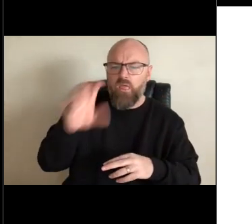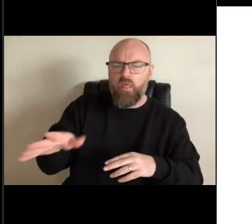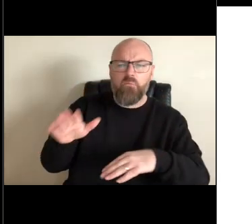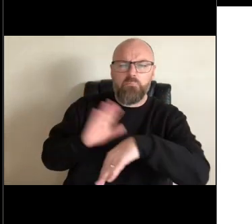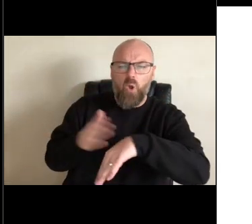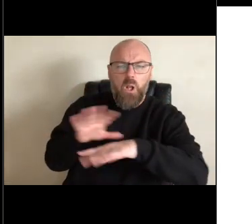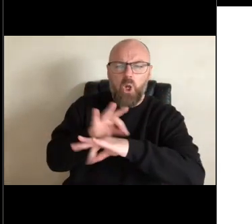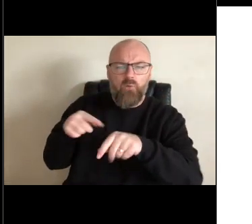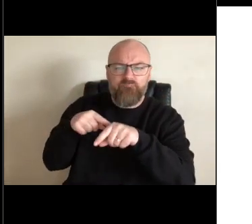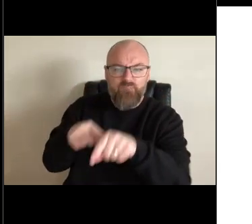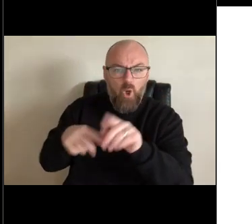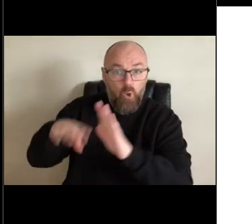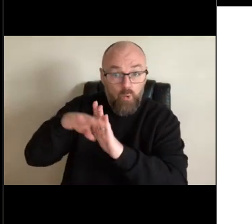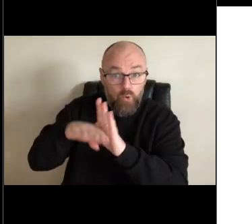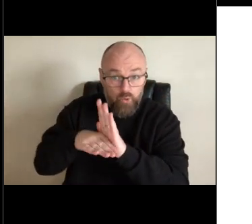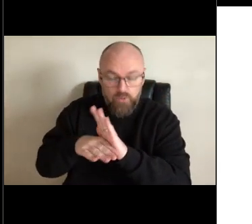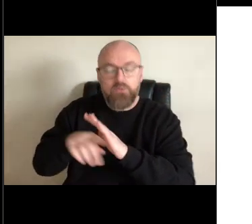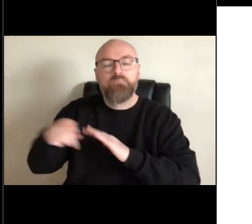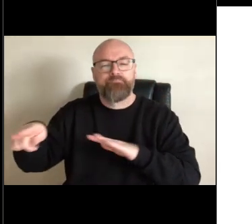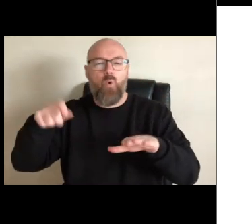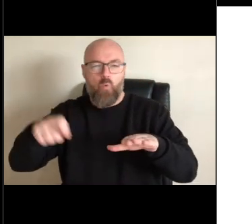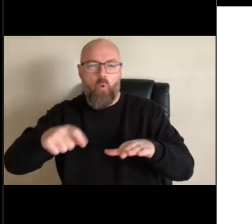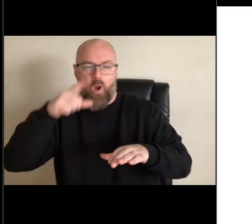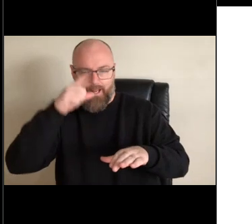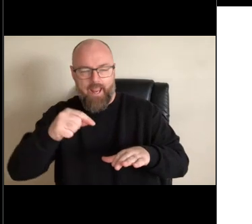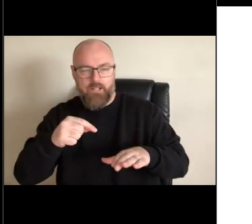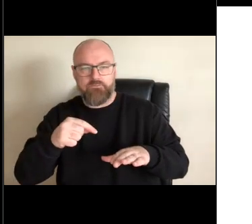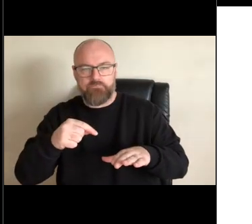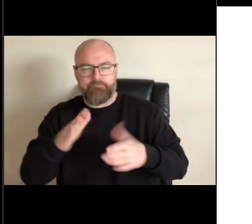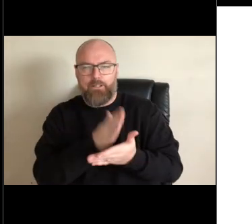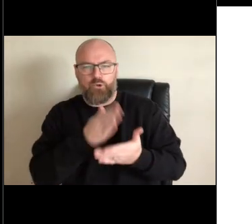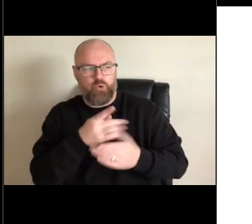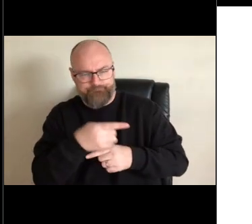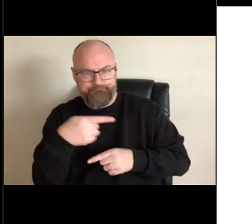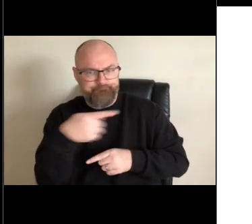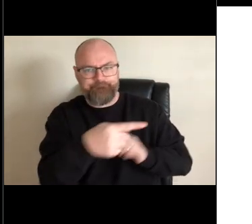different ways of enforcing those parenting orders and different things that they can do